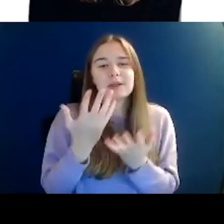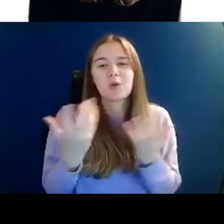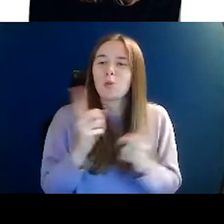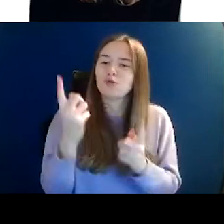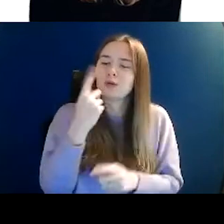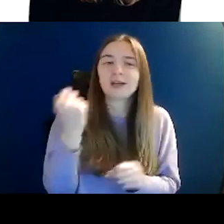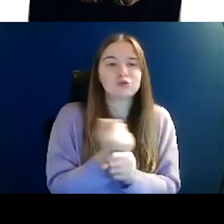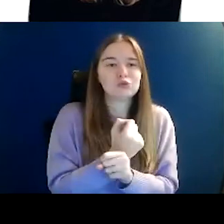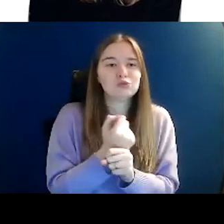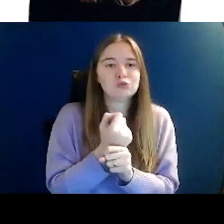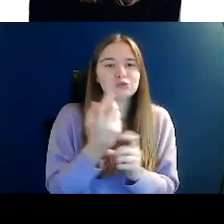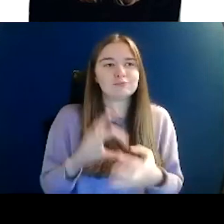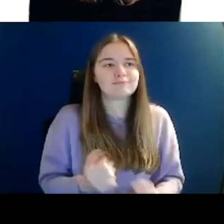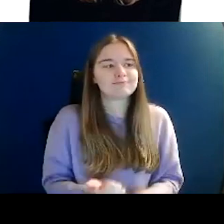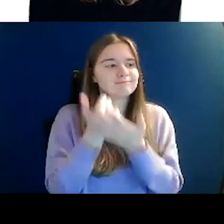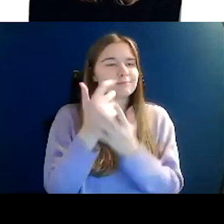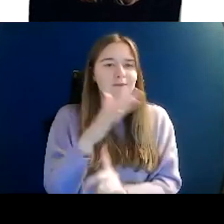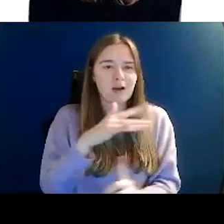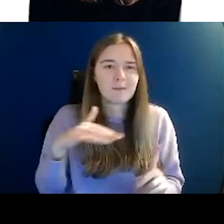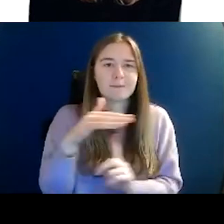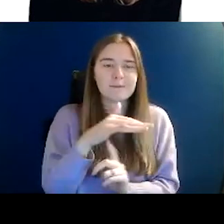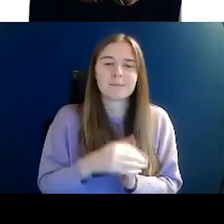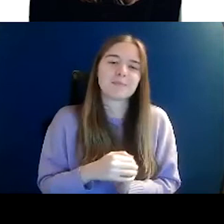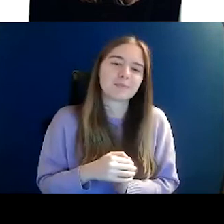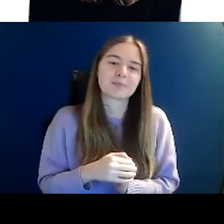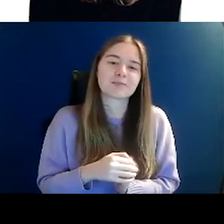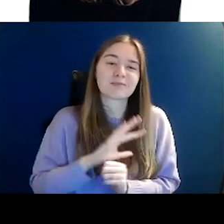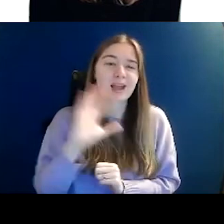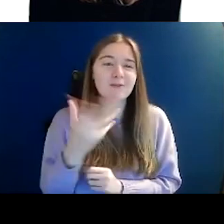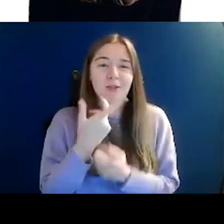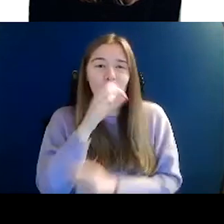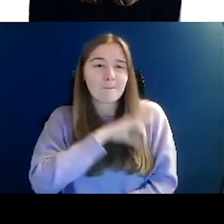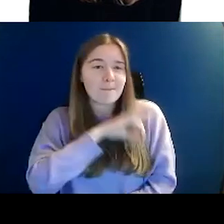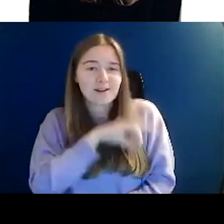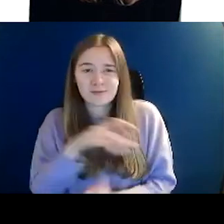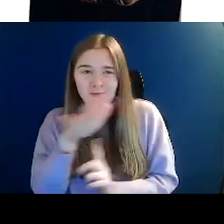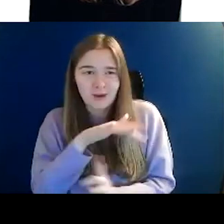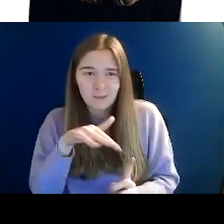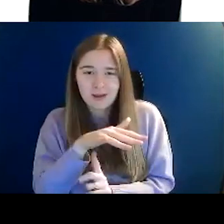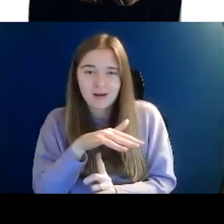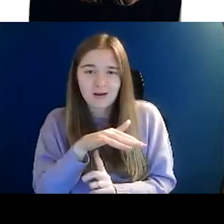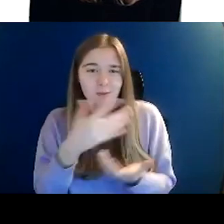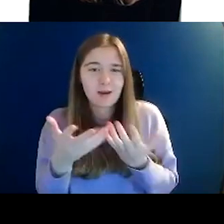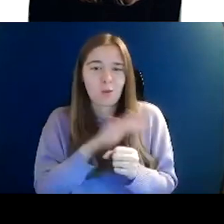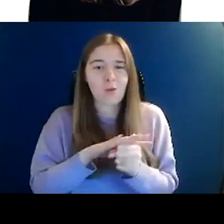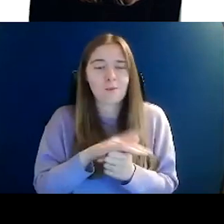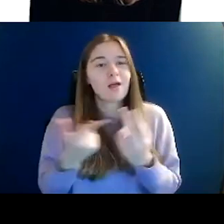'cause something that may... Everything will benefit the environment no matter where you are, however some places need it more than others.